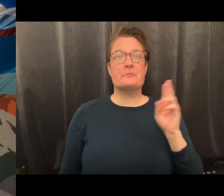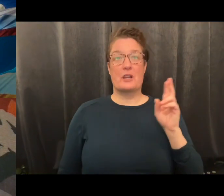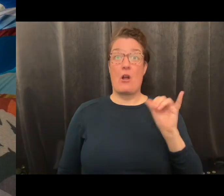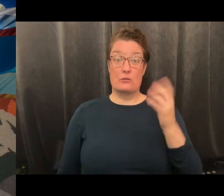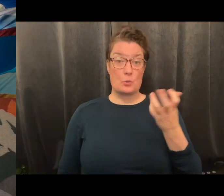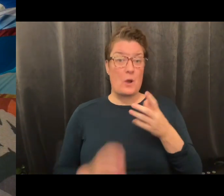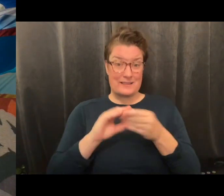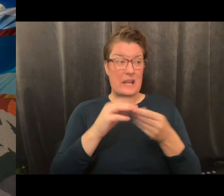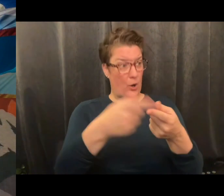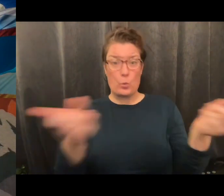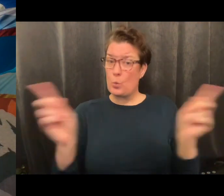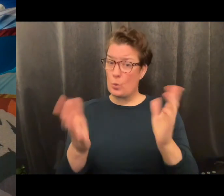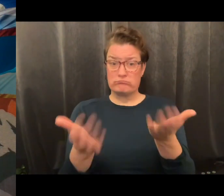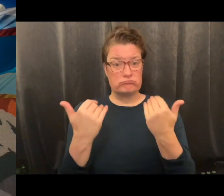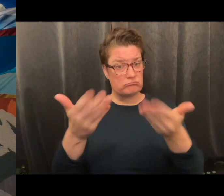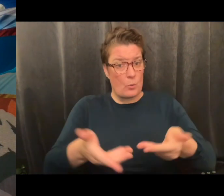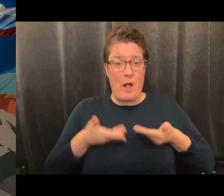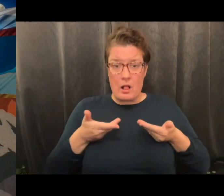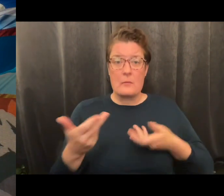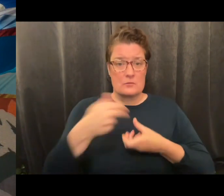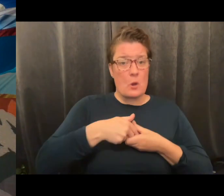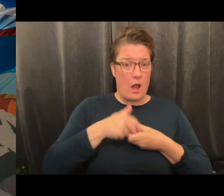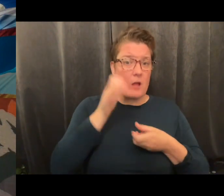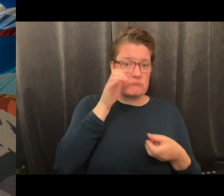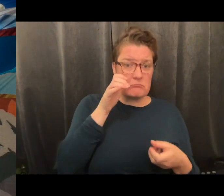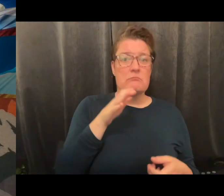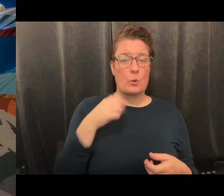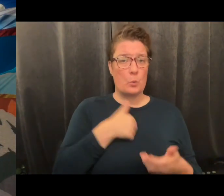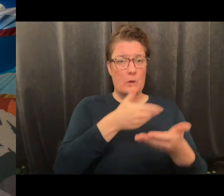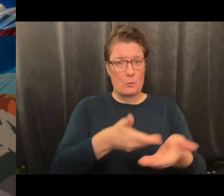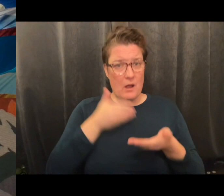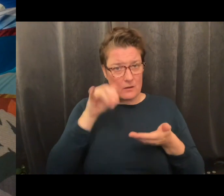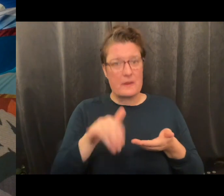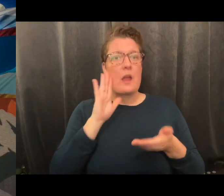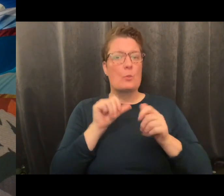And we'll continue to do adjacent offerings probably for the rest of our lives.